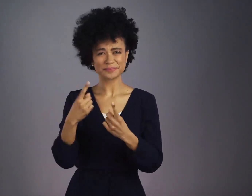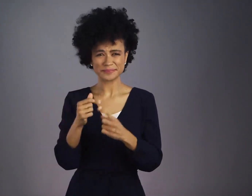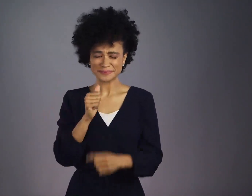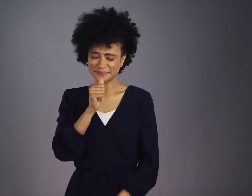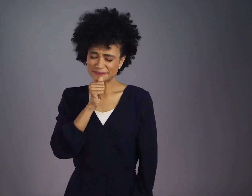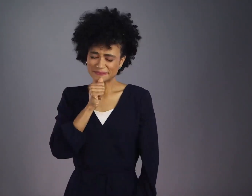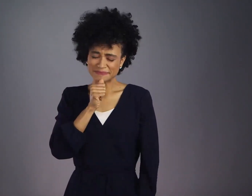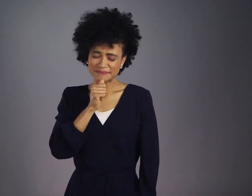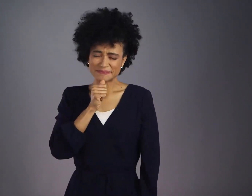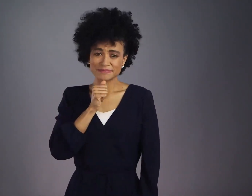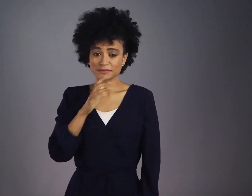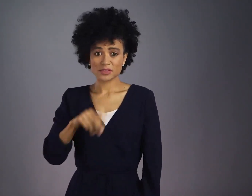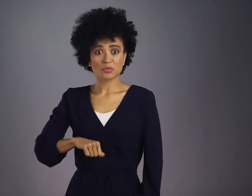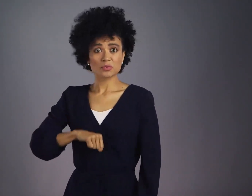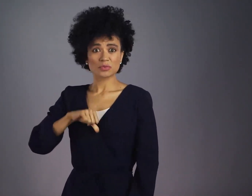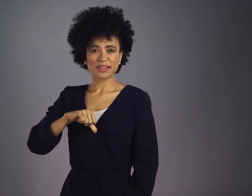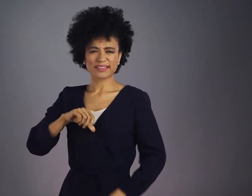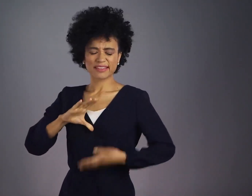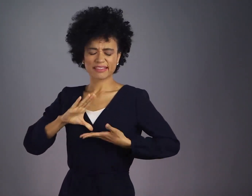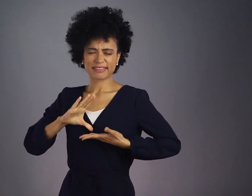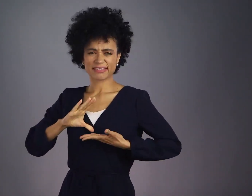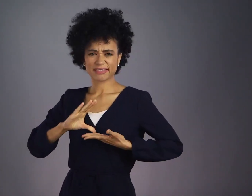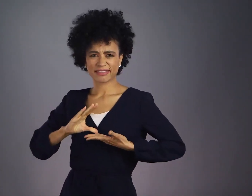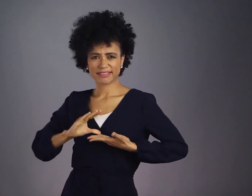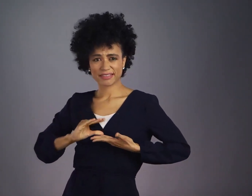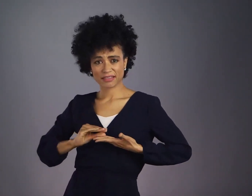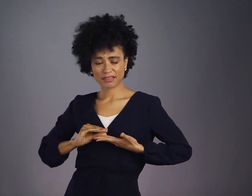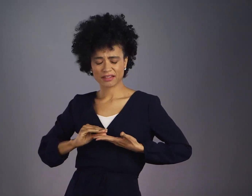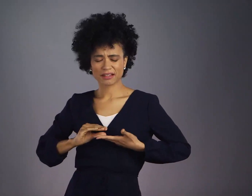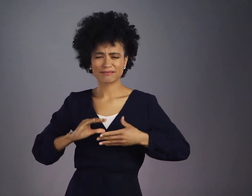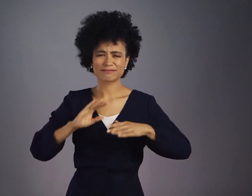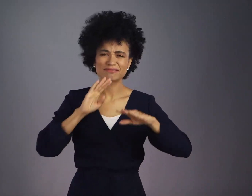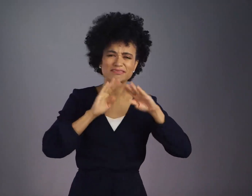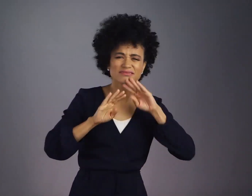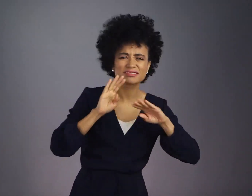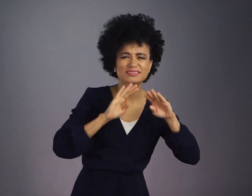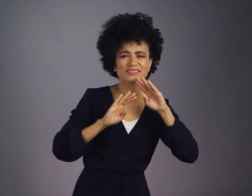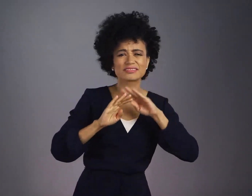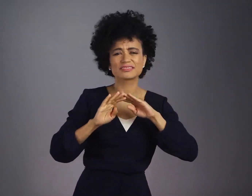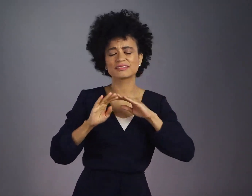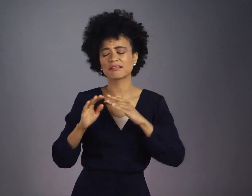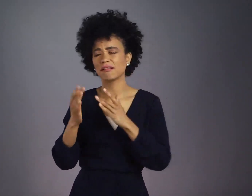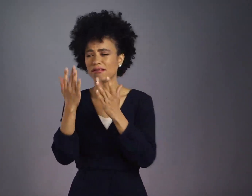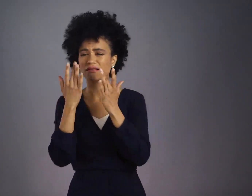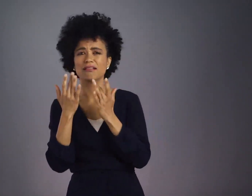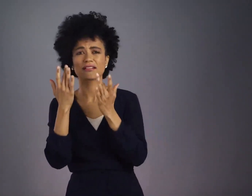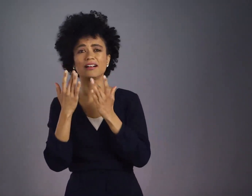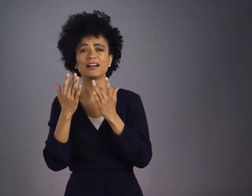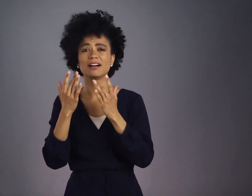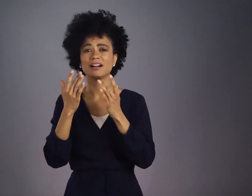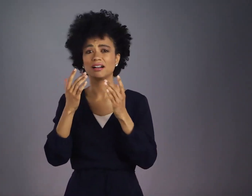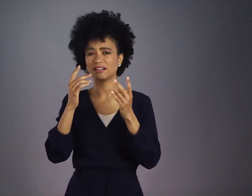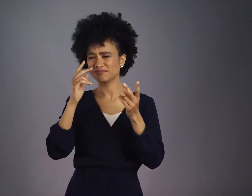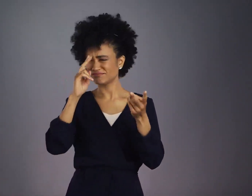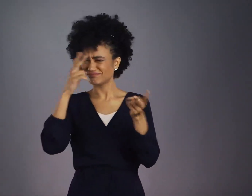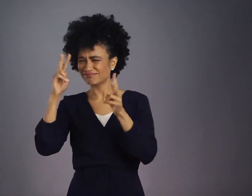We have had long rendezvous with with hurt pride, frustration, self-pity, misunderstanding and fear.